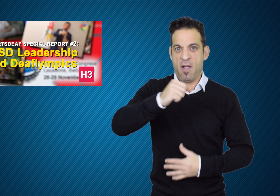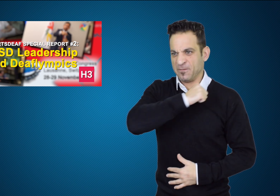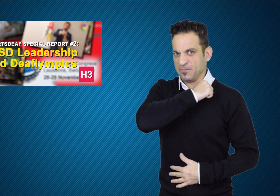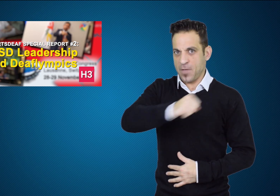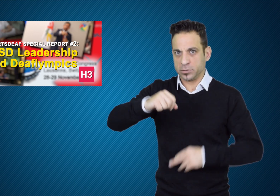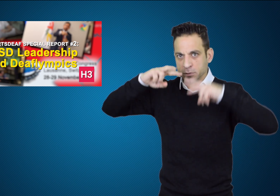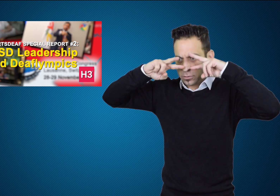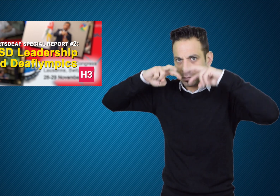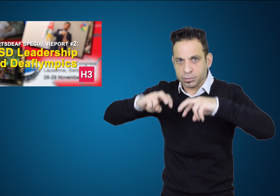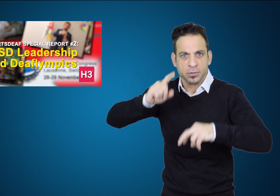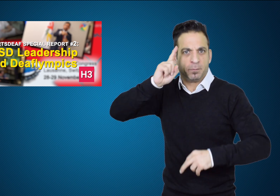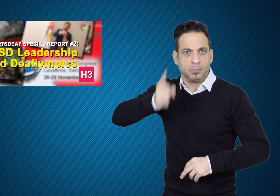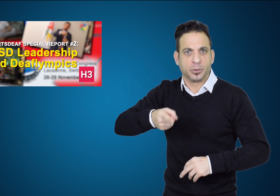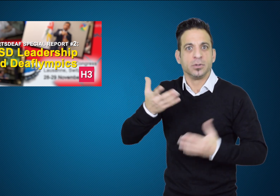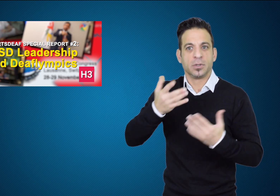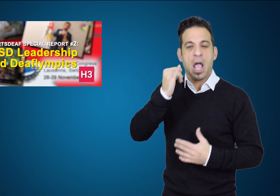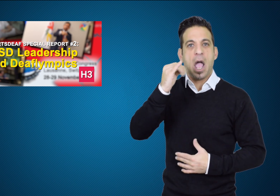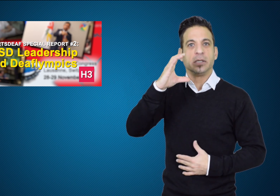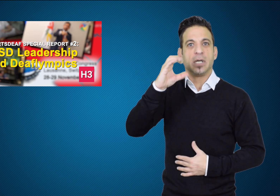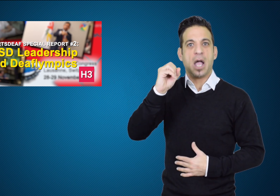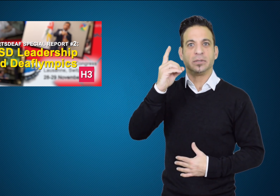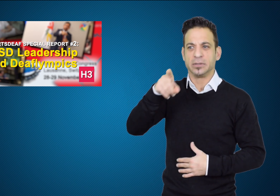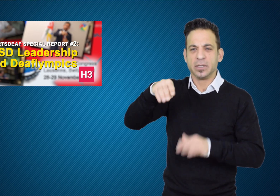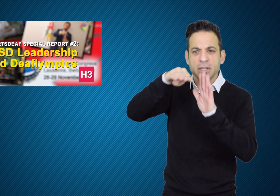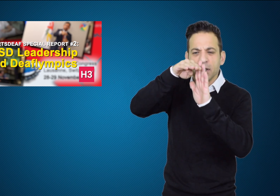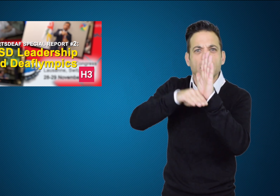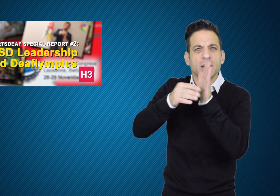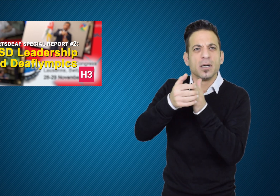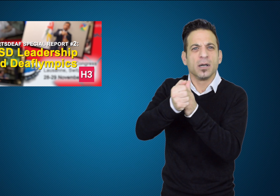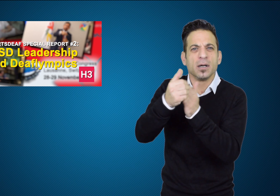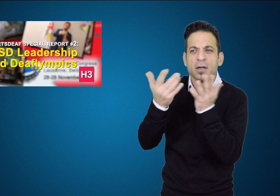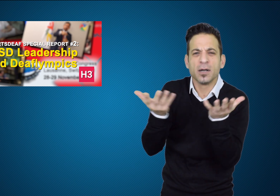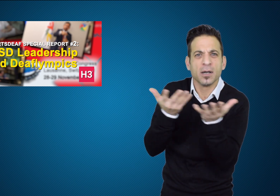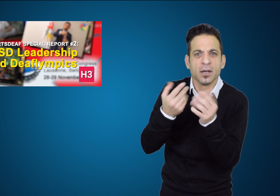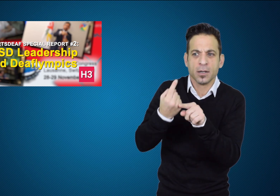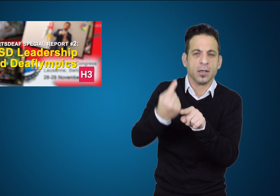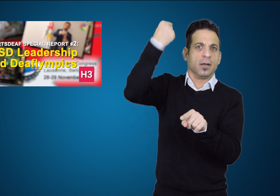An investigative task force will look into ICSD governance issues since